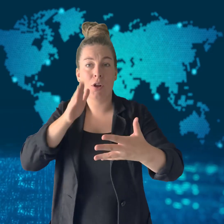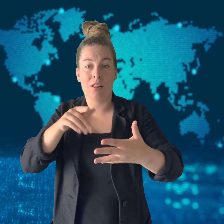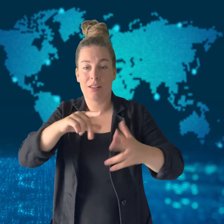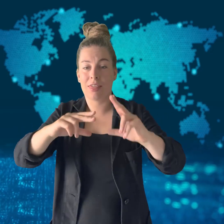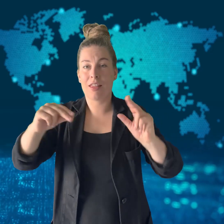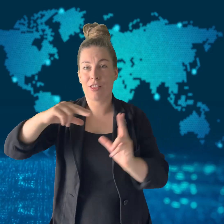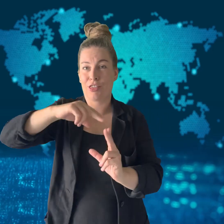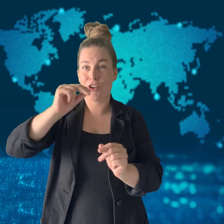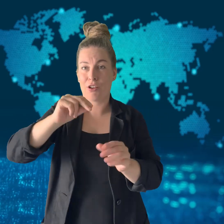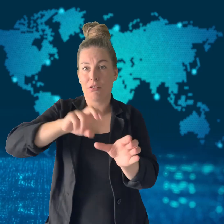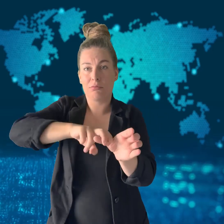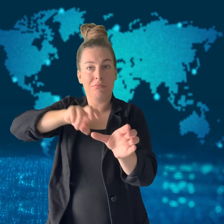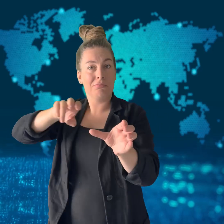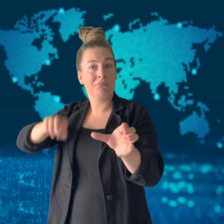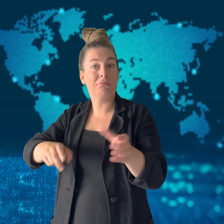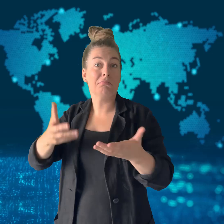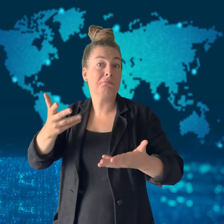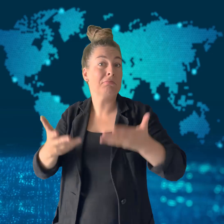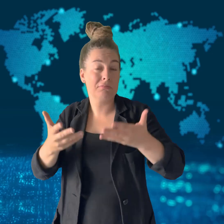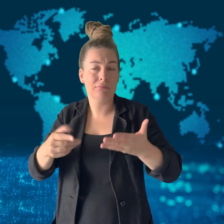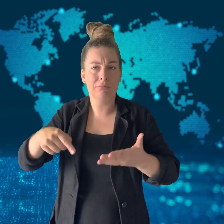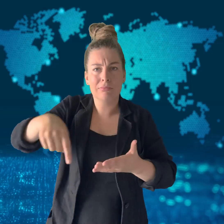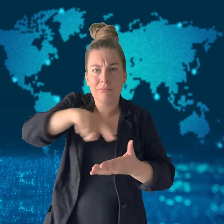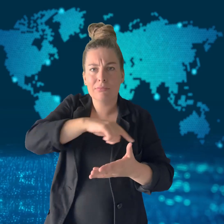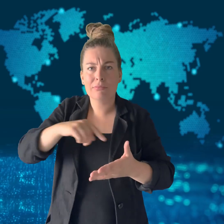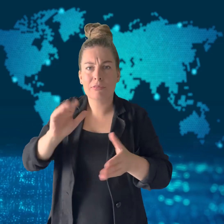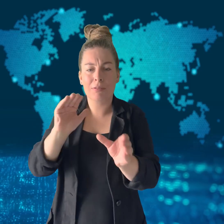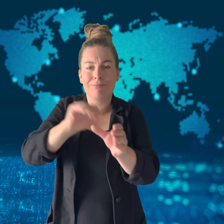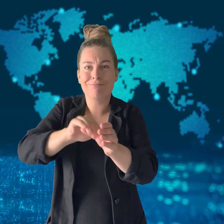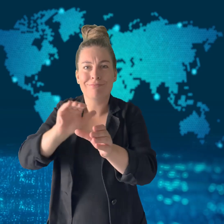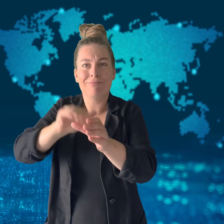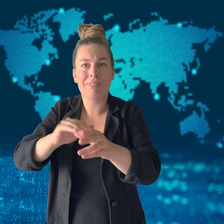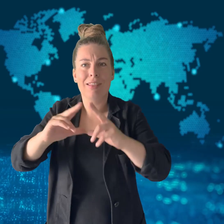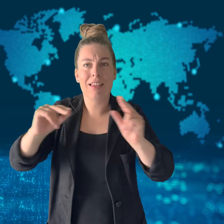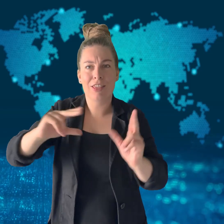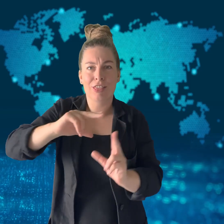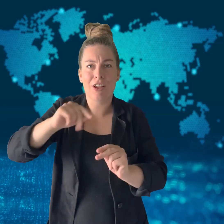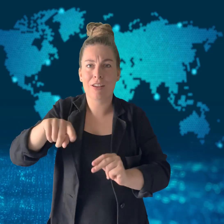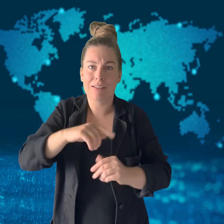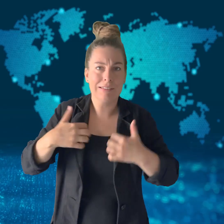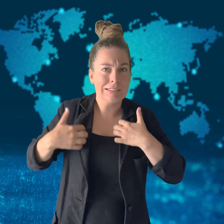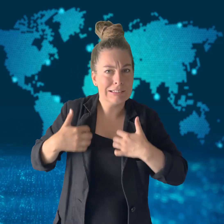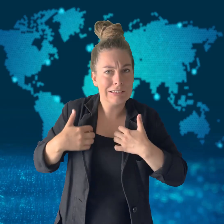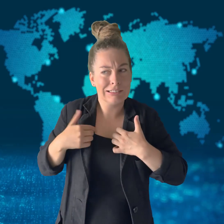Members were concerned about Biden because of